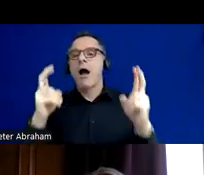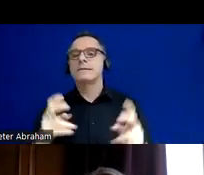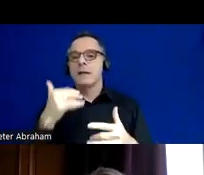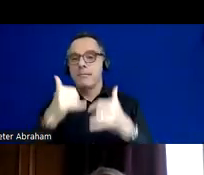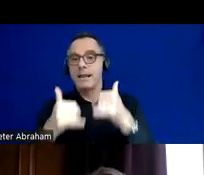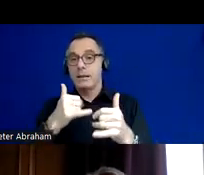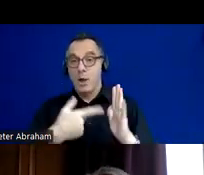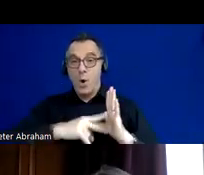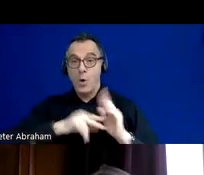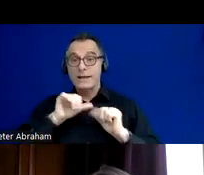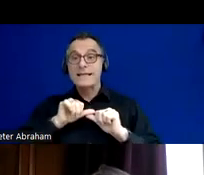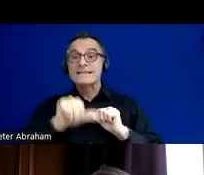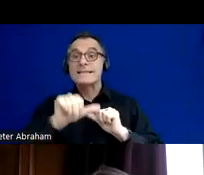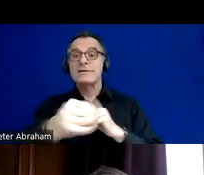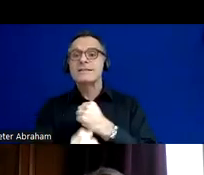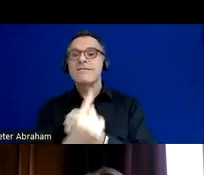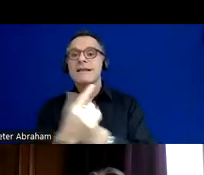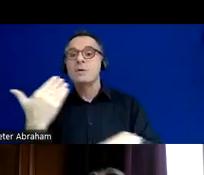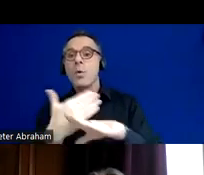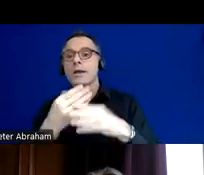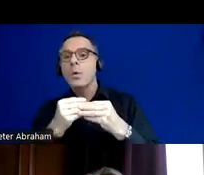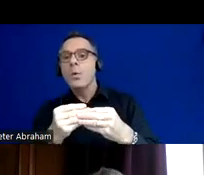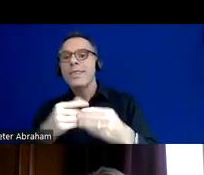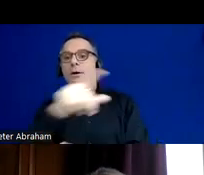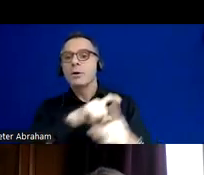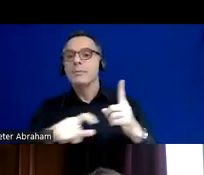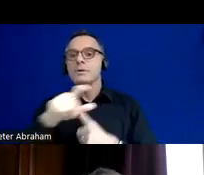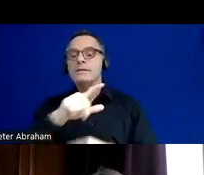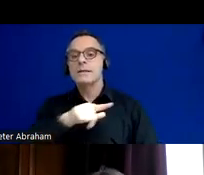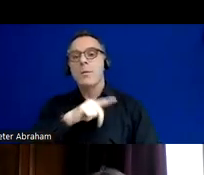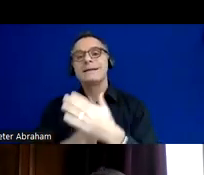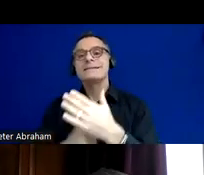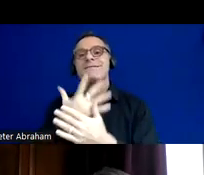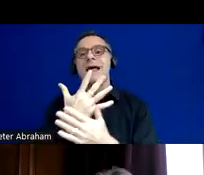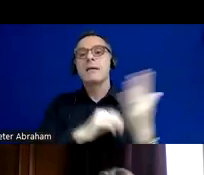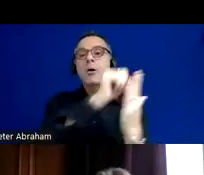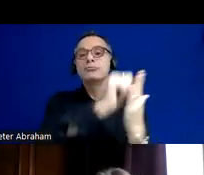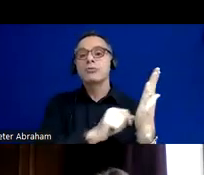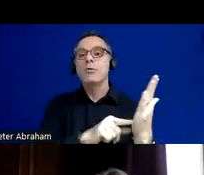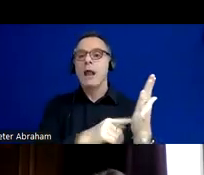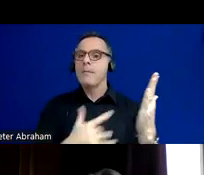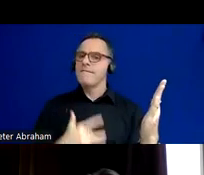of events, working with the community to develop a programme that they were deeply involved in. So,